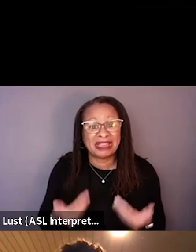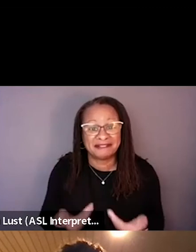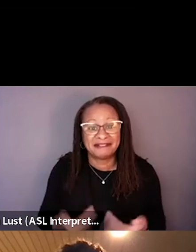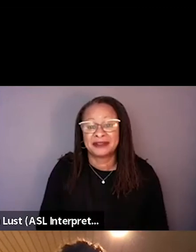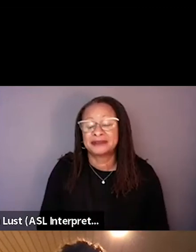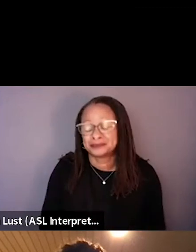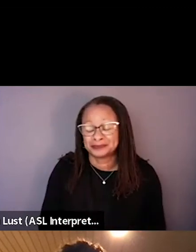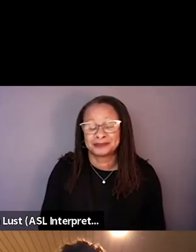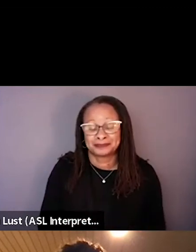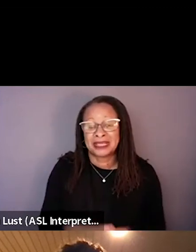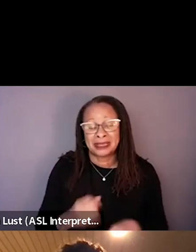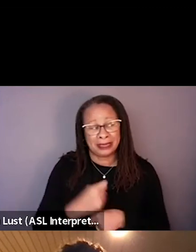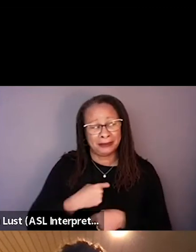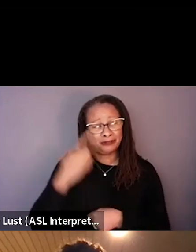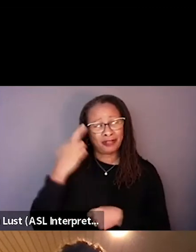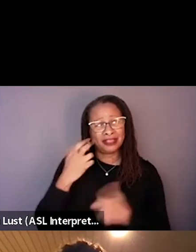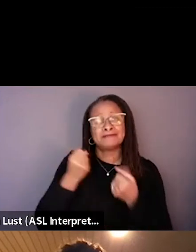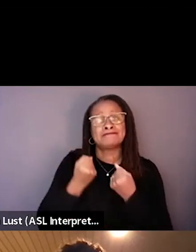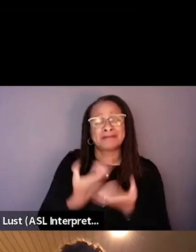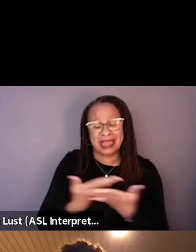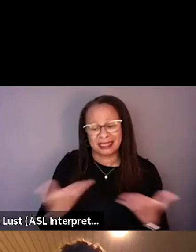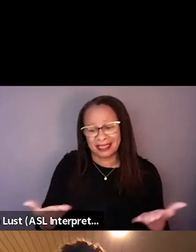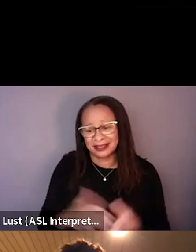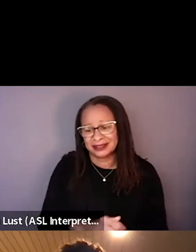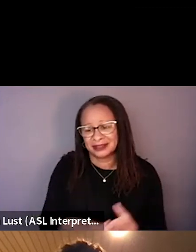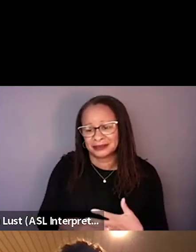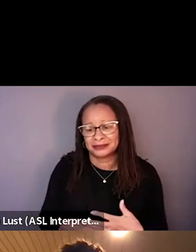it made me realize a lot of things that I did not like